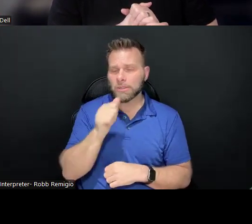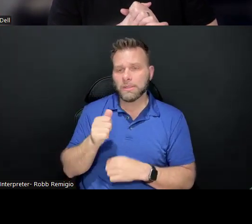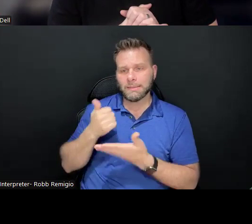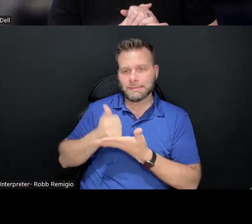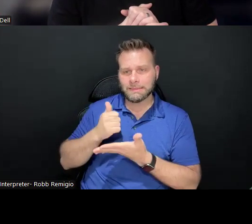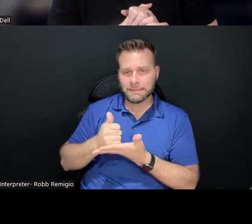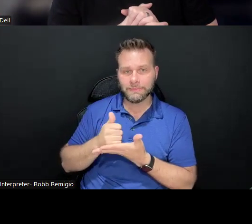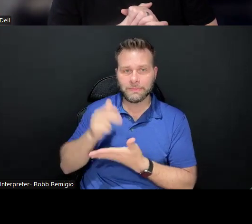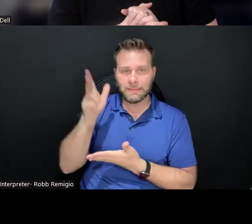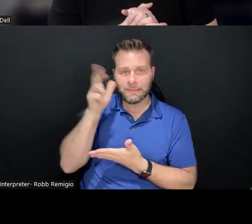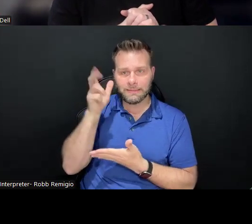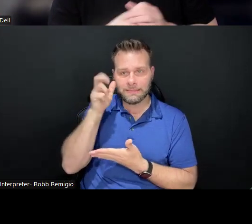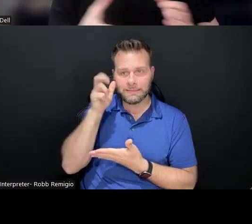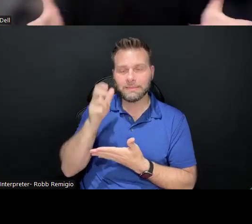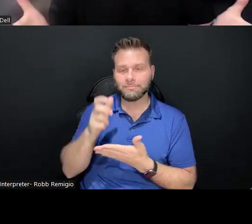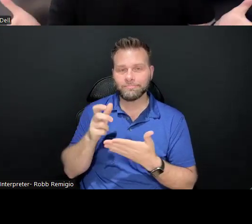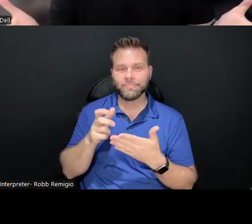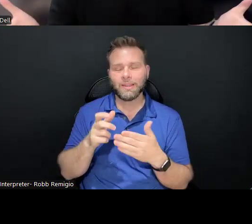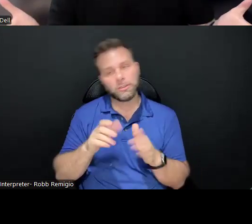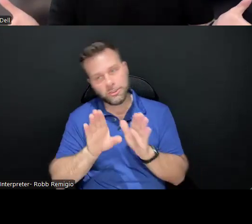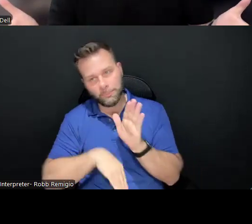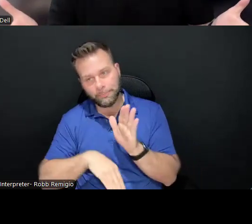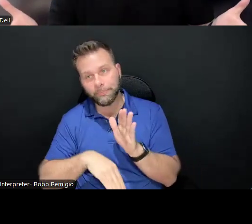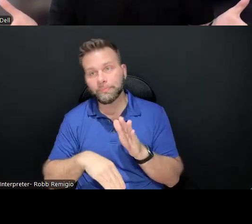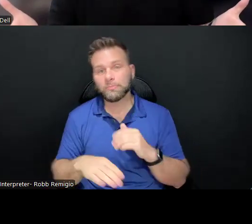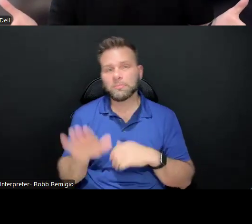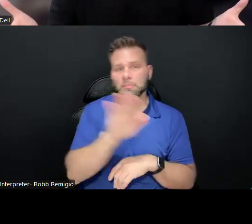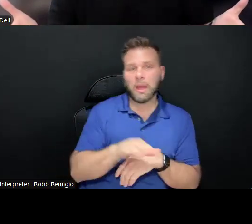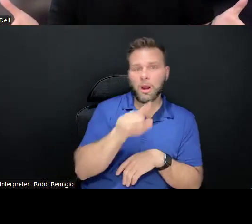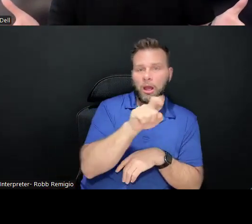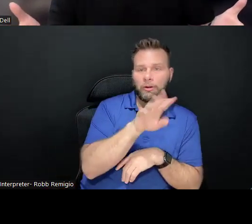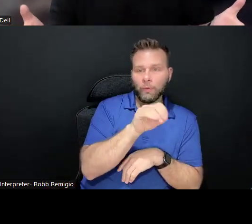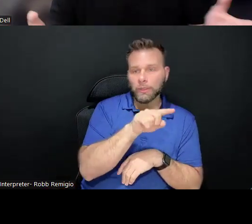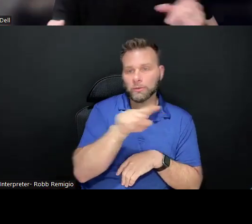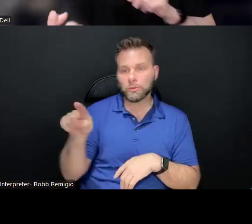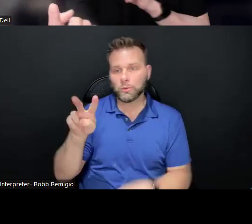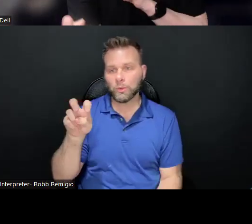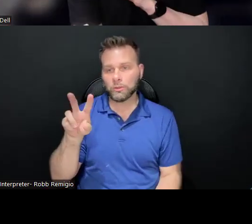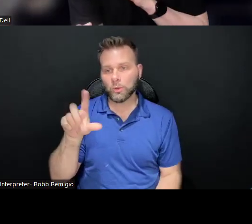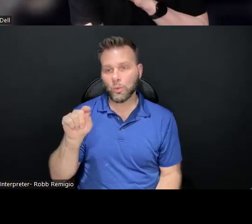What these are, they're very cheap devices for the most part, that cost between 140 and $220.